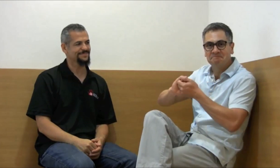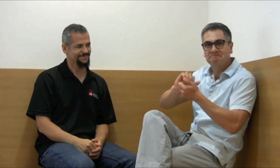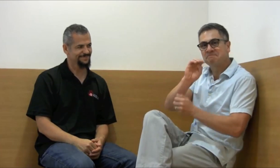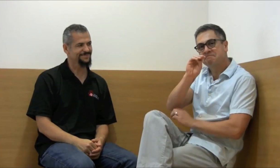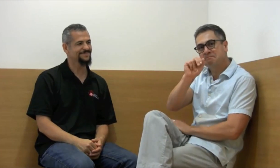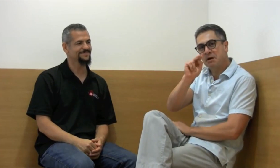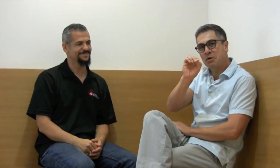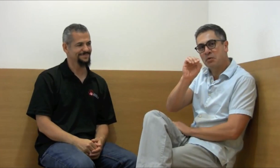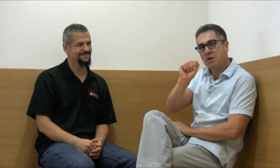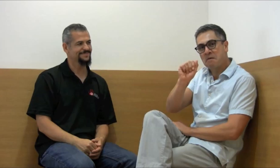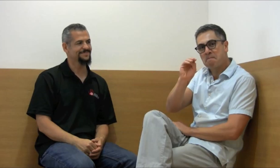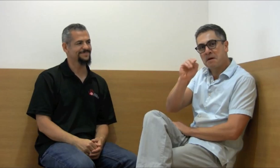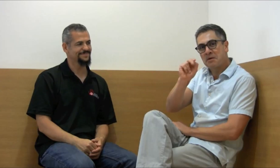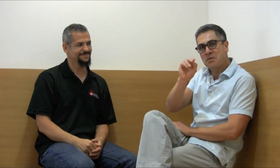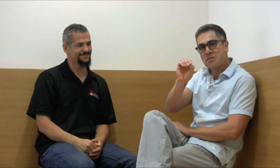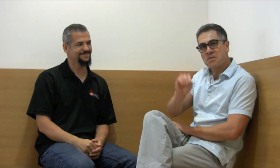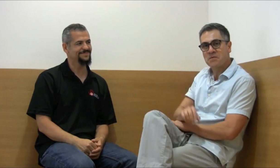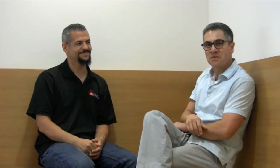I’m David - president of Mano a Mano